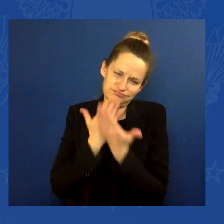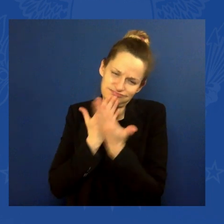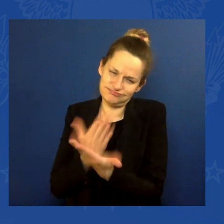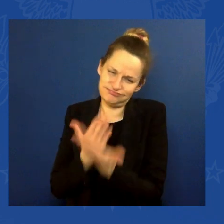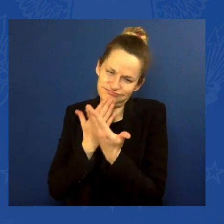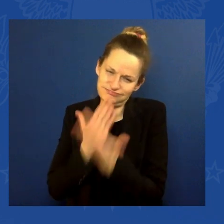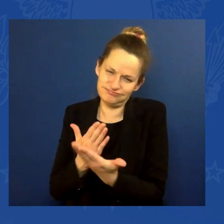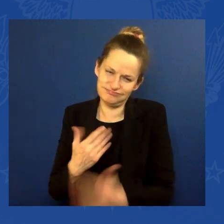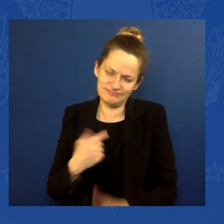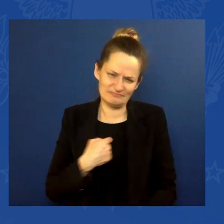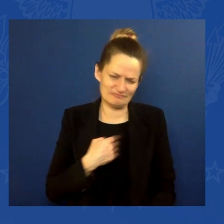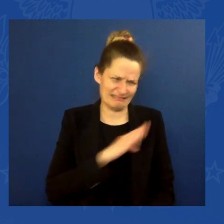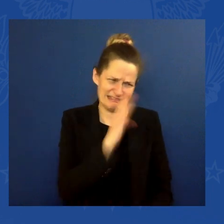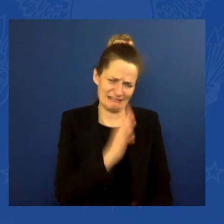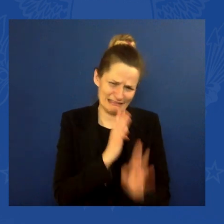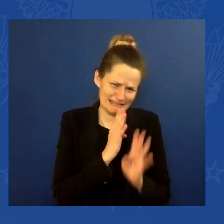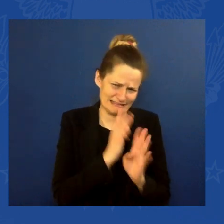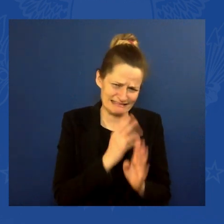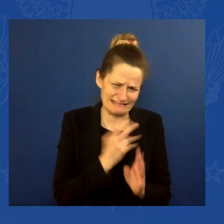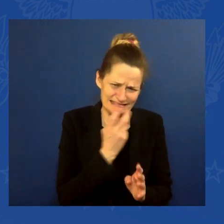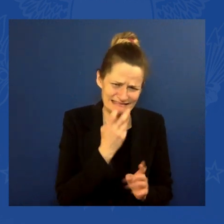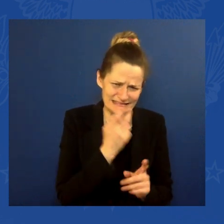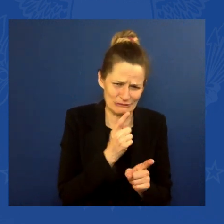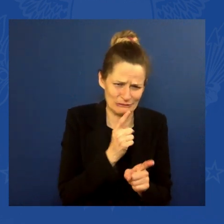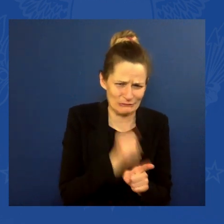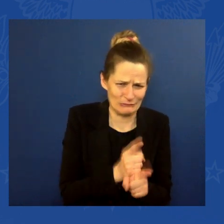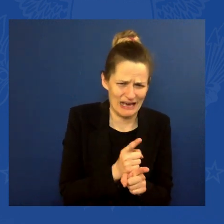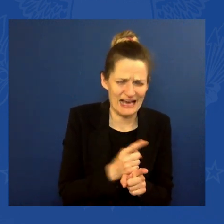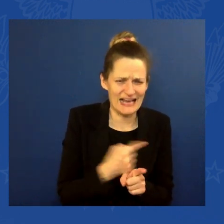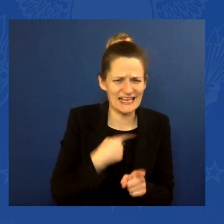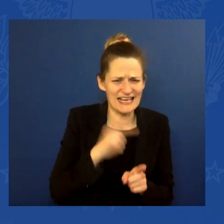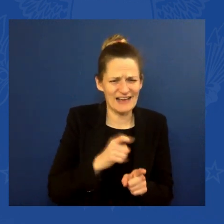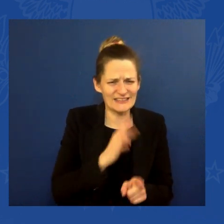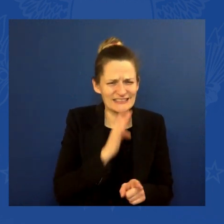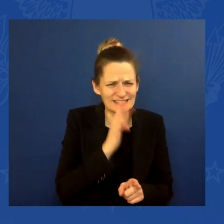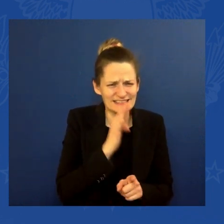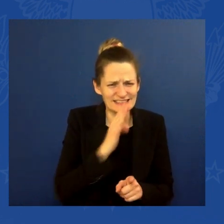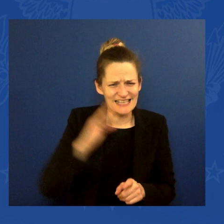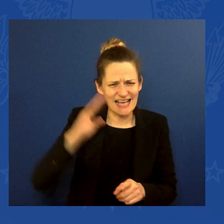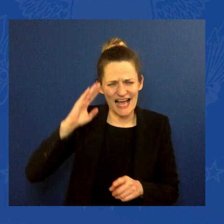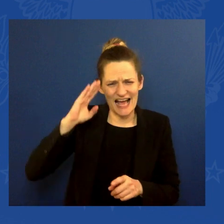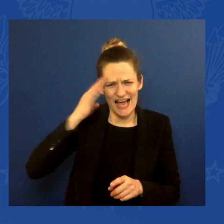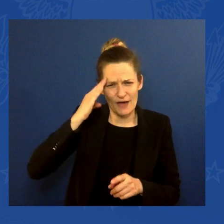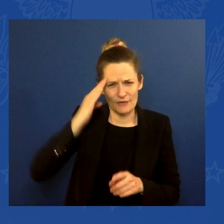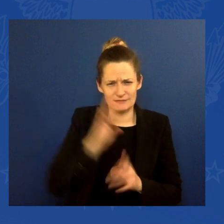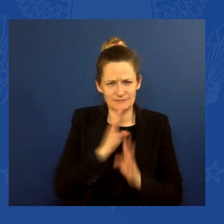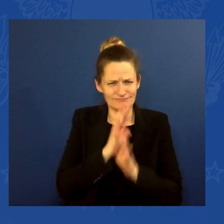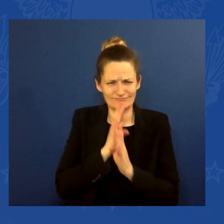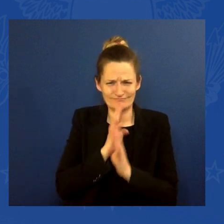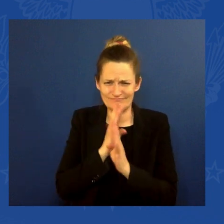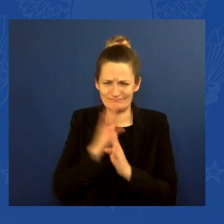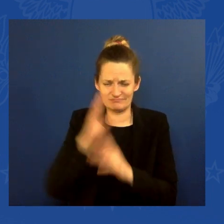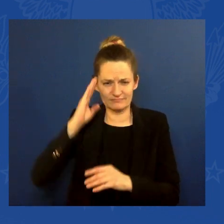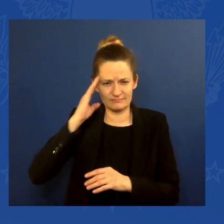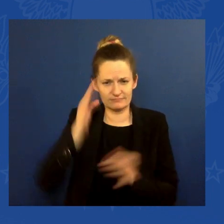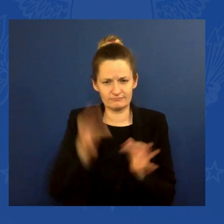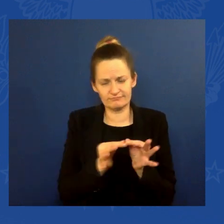I got to remember it now --Céad míle fáilte. Is that right? Céad míle fáilte. Fáilte. Thank you.